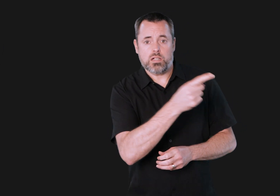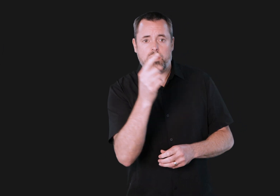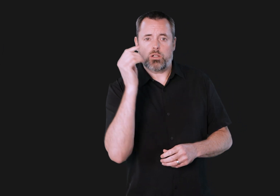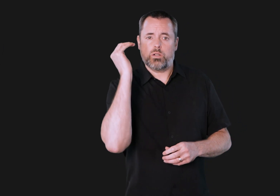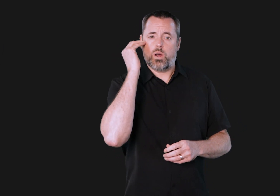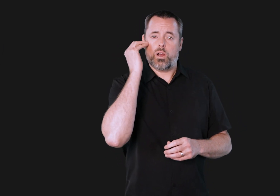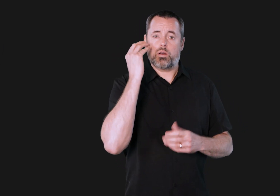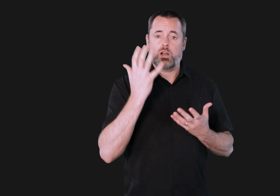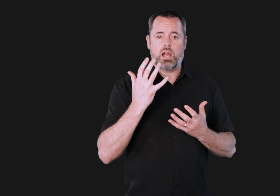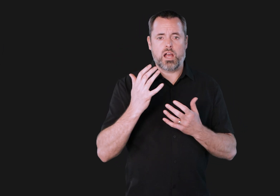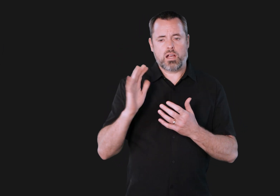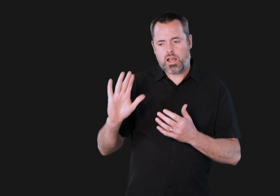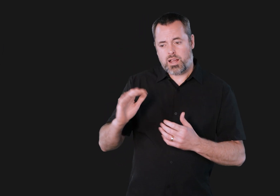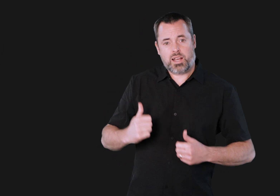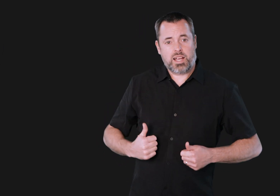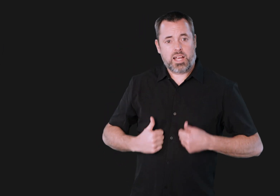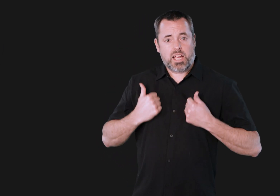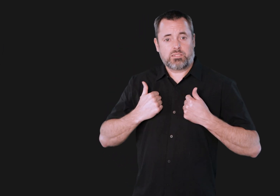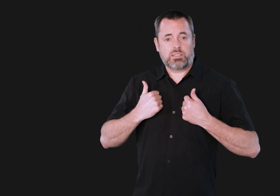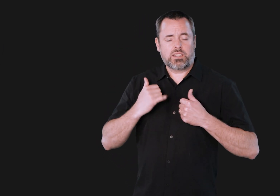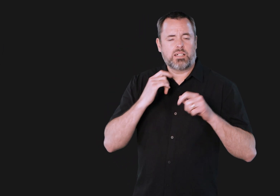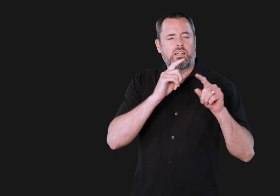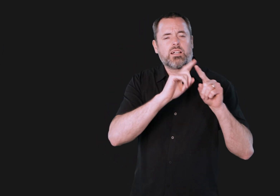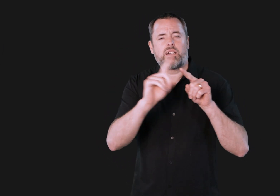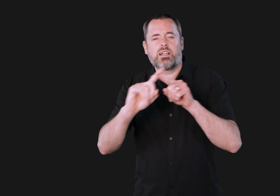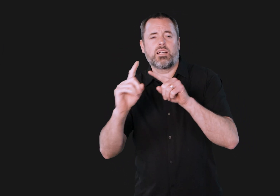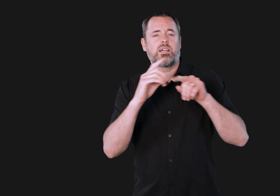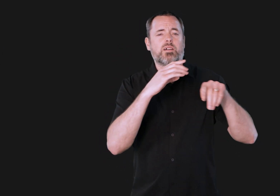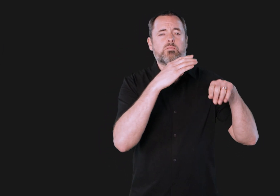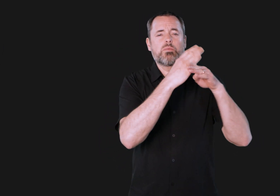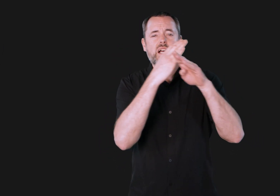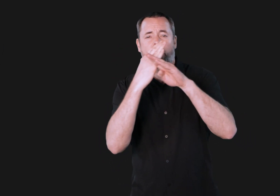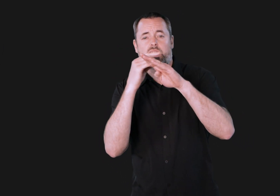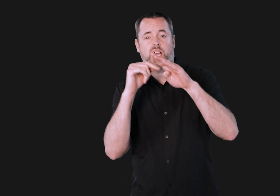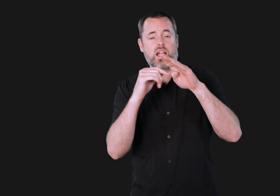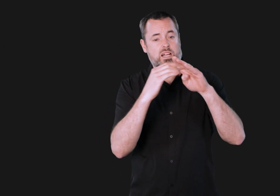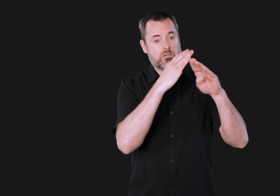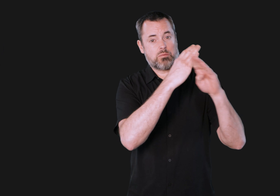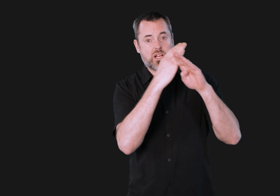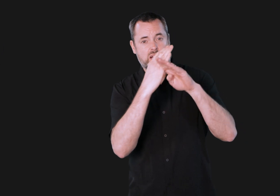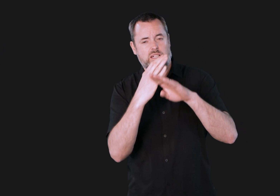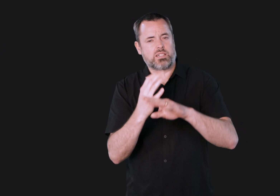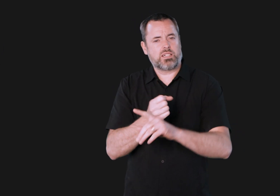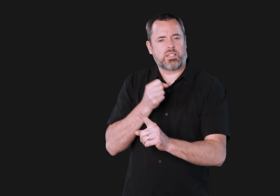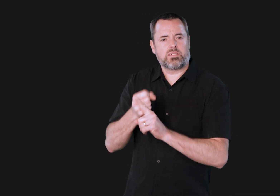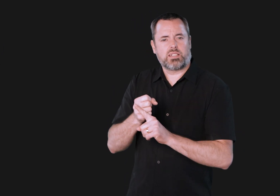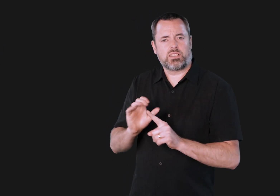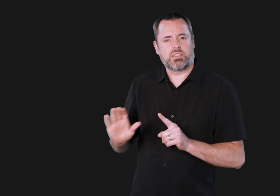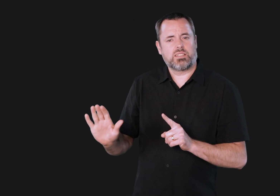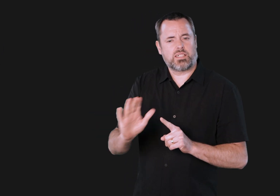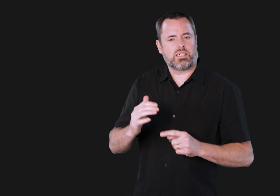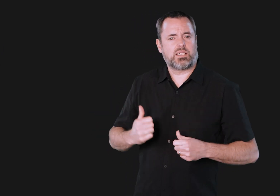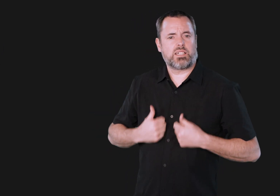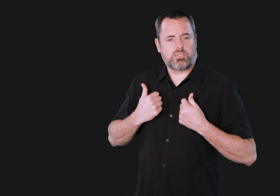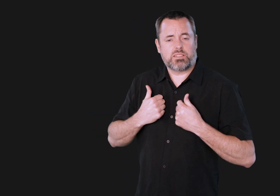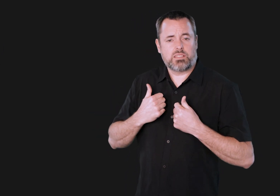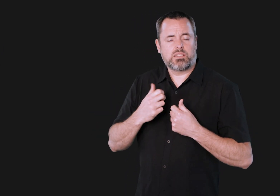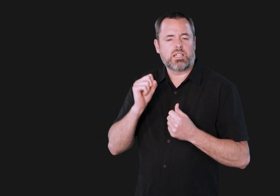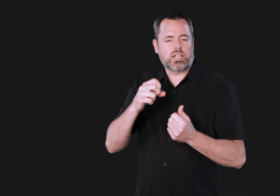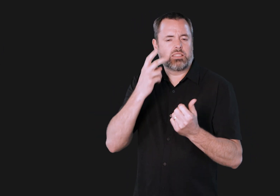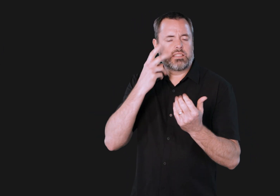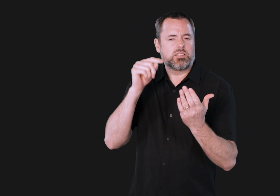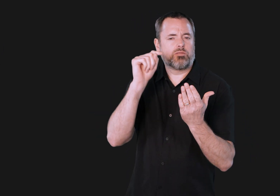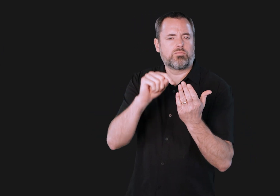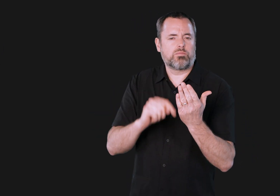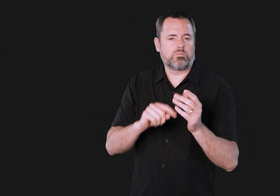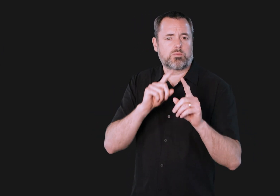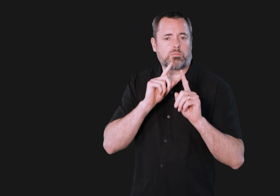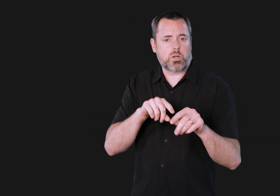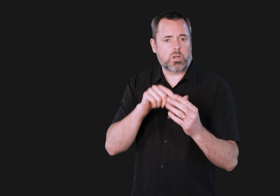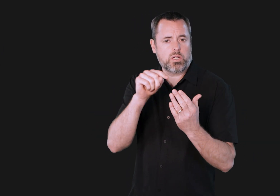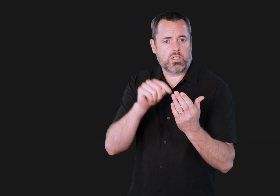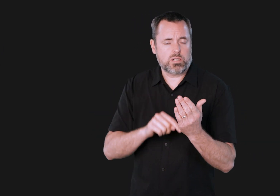They want the public to know how their lives are affected by the various barriers outlined in this report.